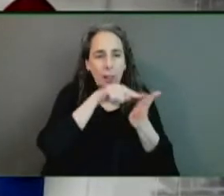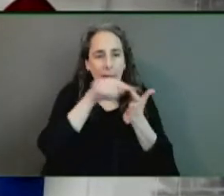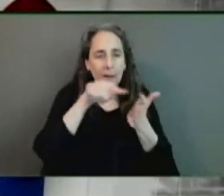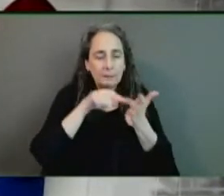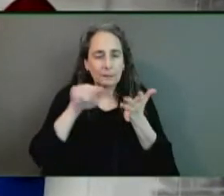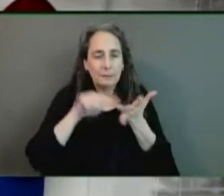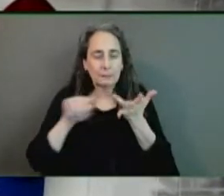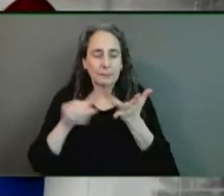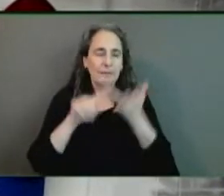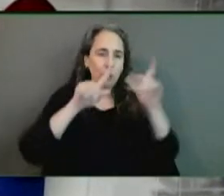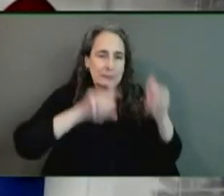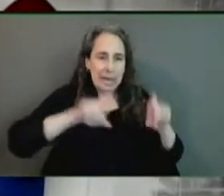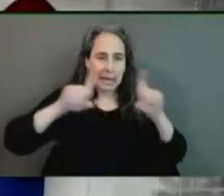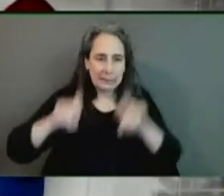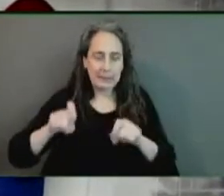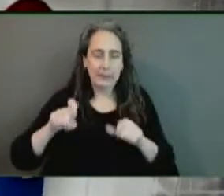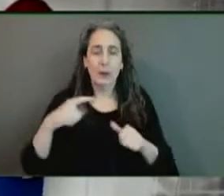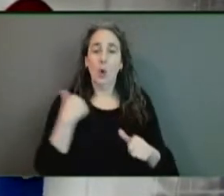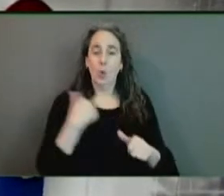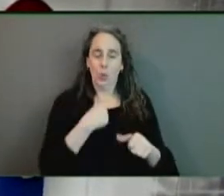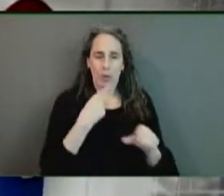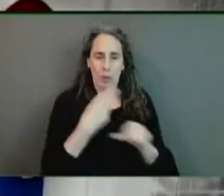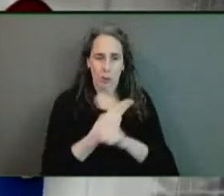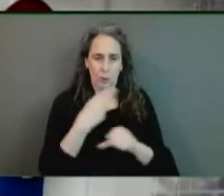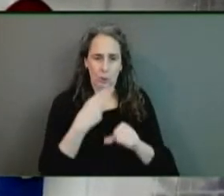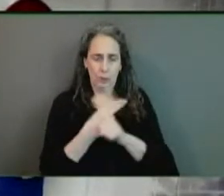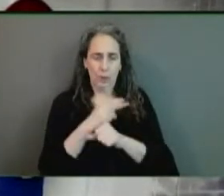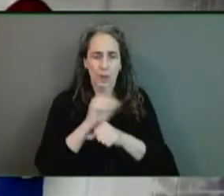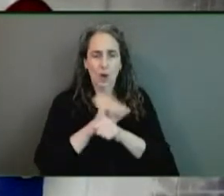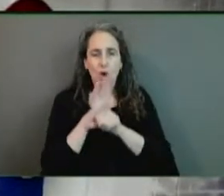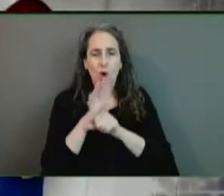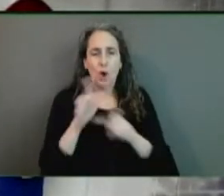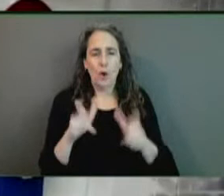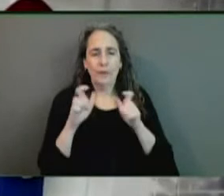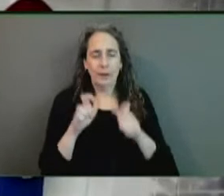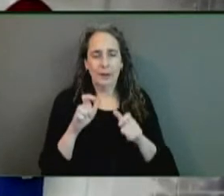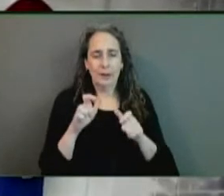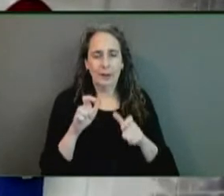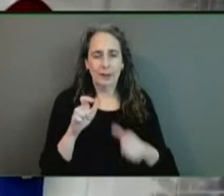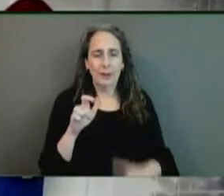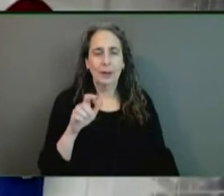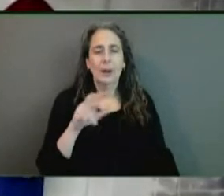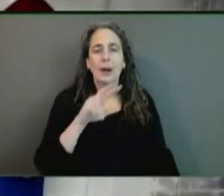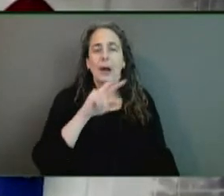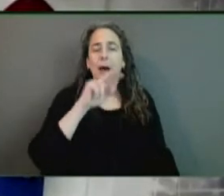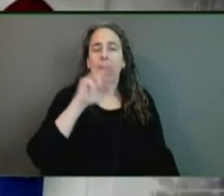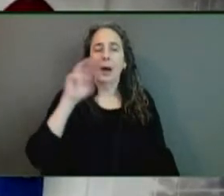the fact that we're doing multiple measures in terms of